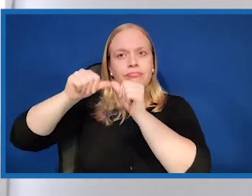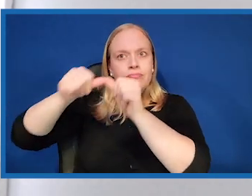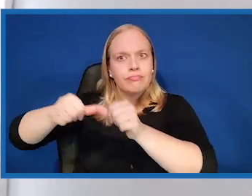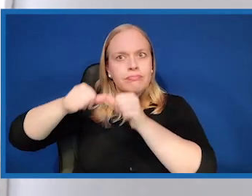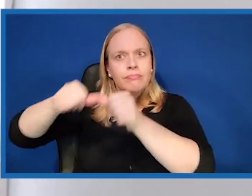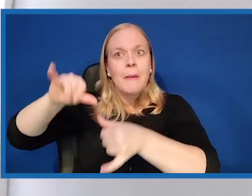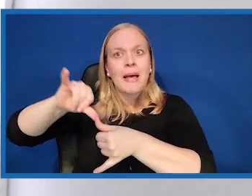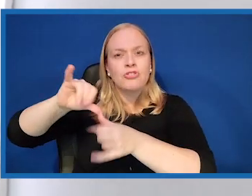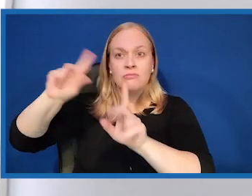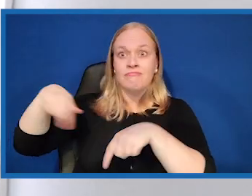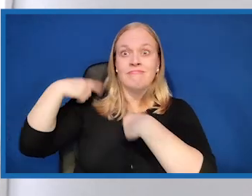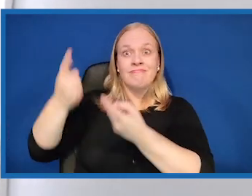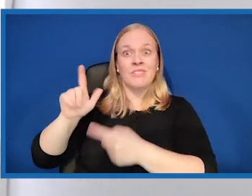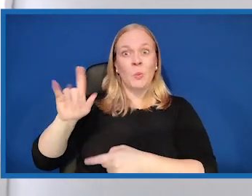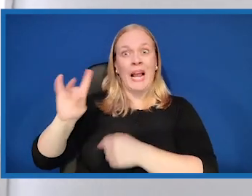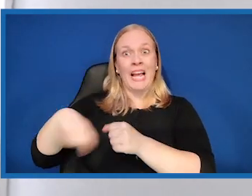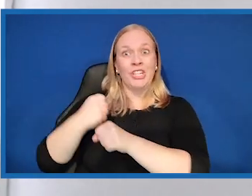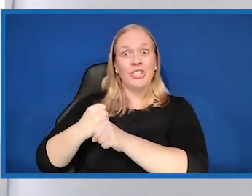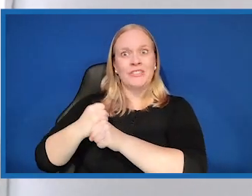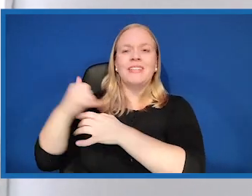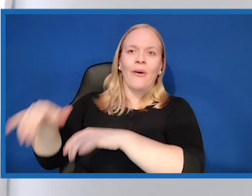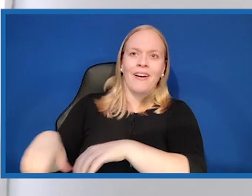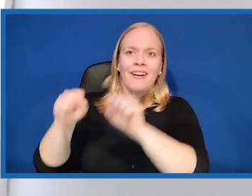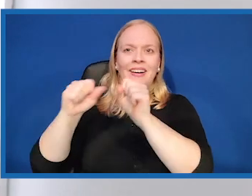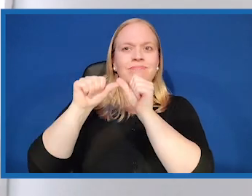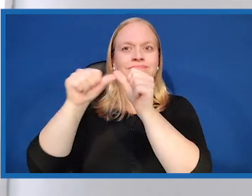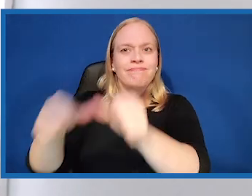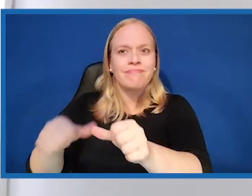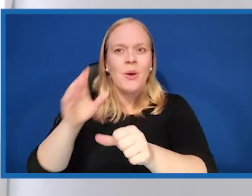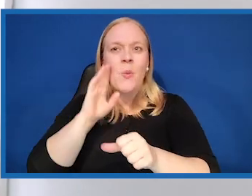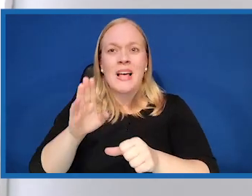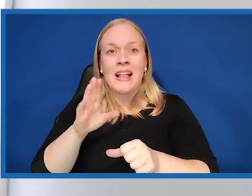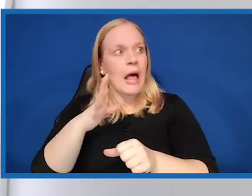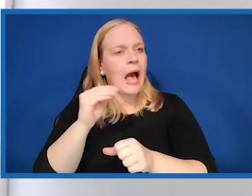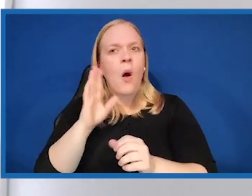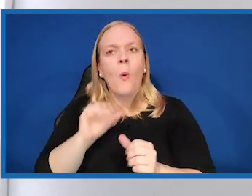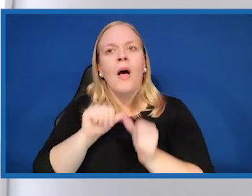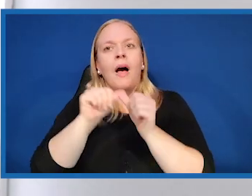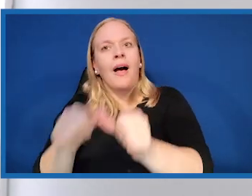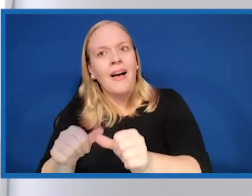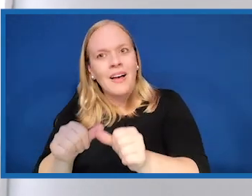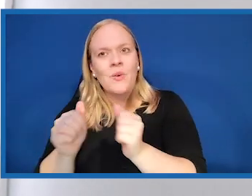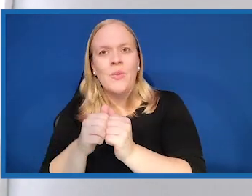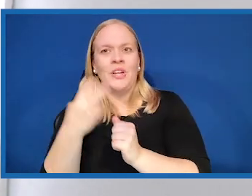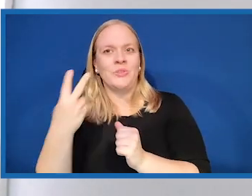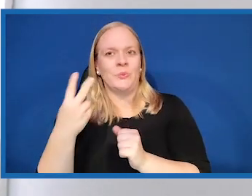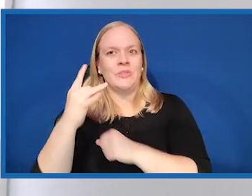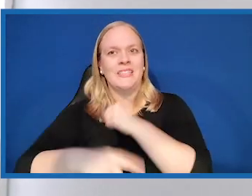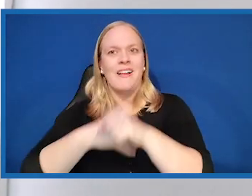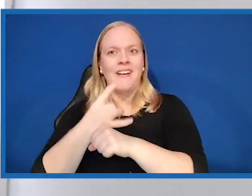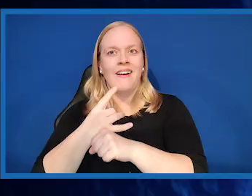REALLY CONTINUE THAT OVER THE COURSE OF THE NEXT DECADES WITH, UH, WITH TWO SATELLITES, NOT JUST THE ONE OFF SATELLITE,